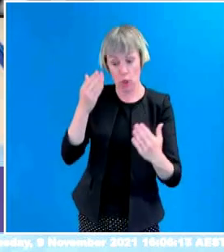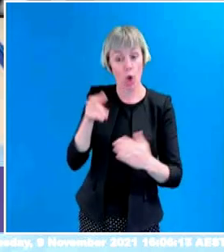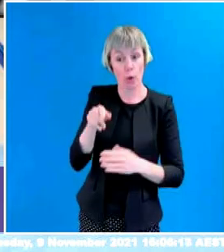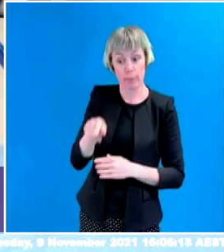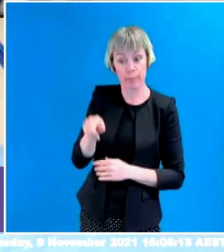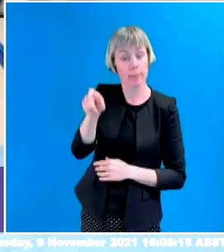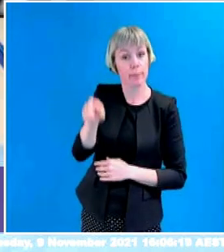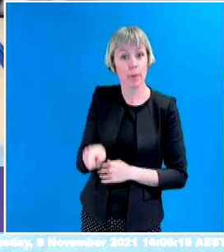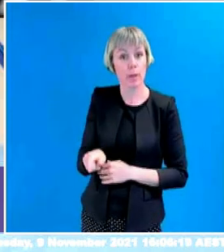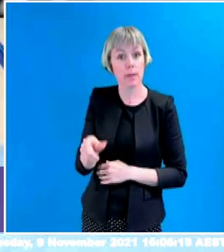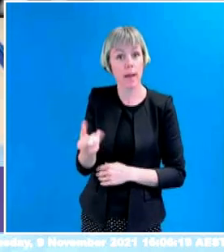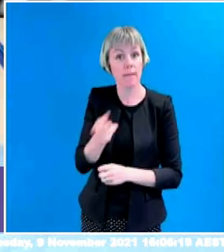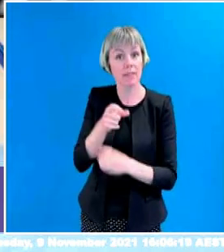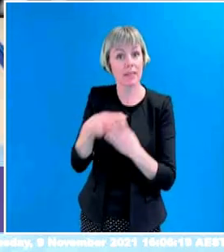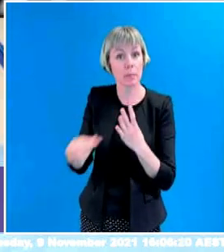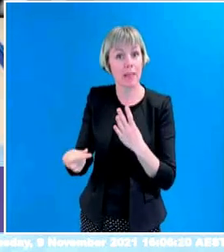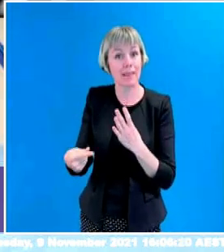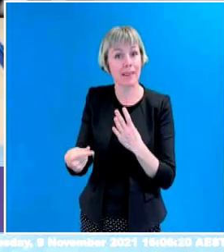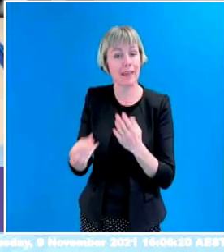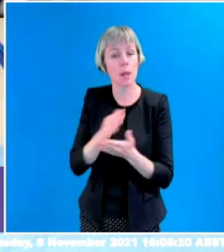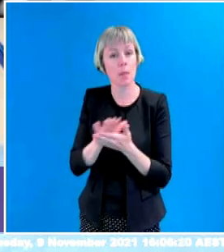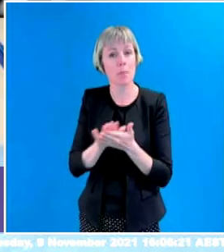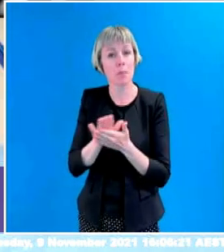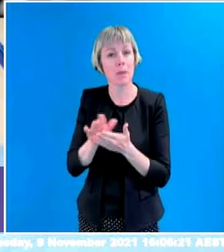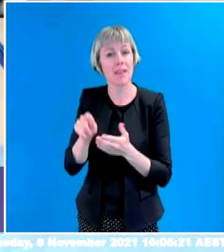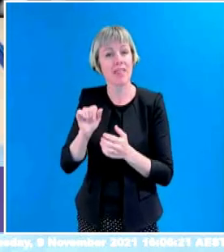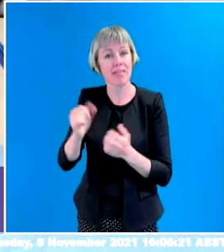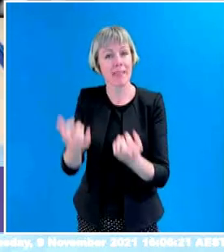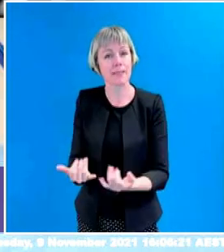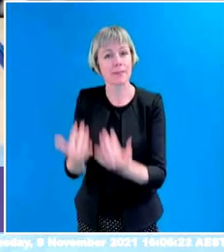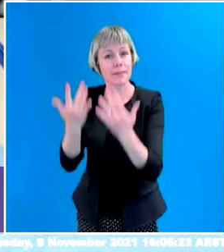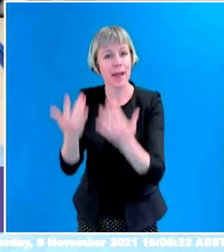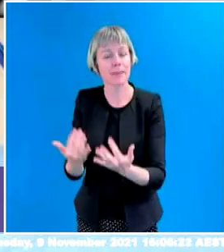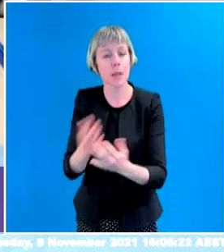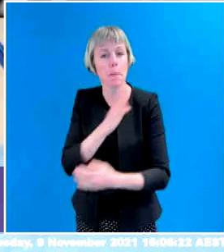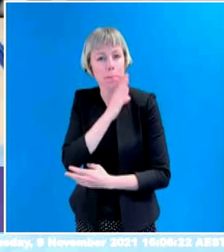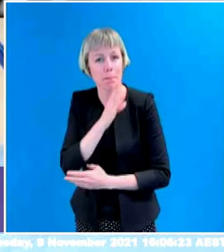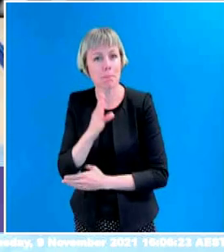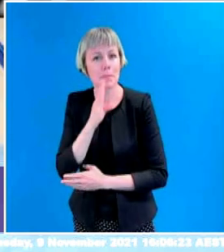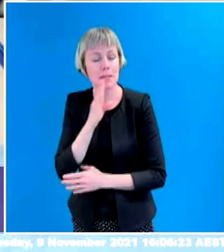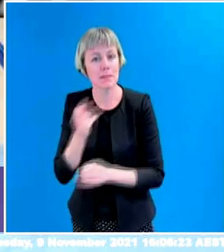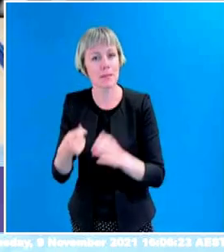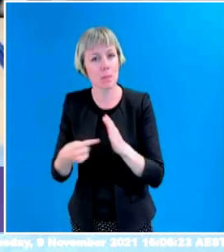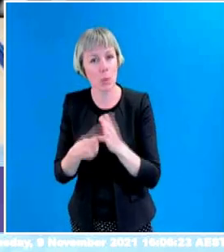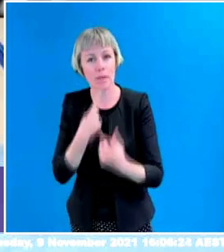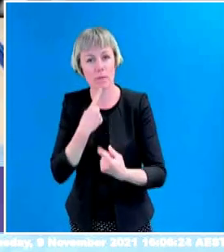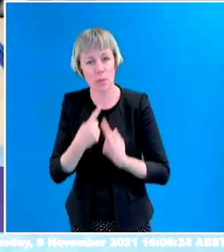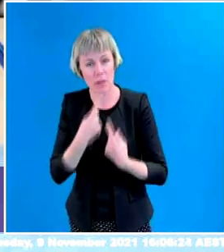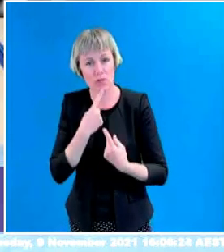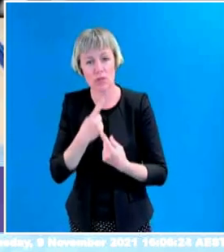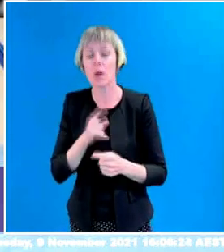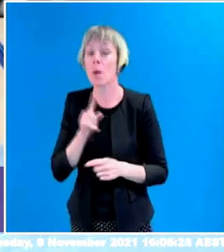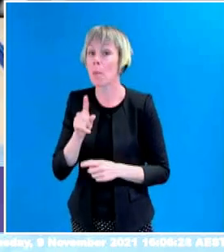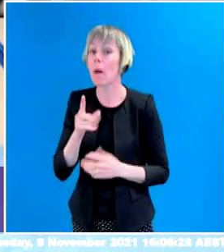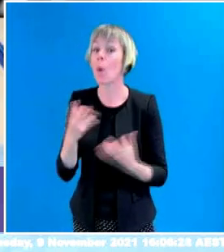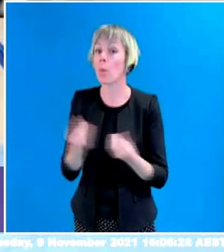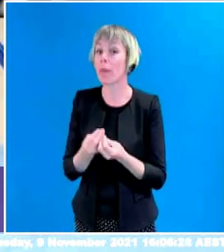have disabilities, so there is incomplete areas of data. But certainly as part of the new Disability Strategy that is currently